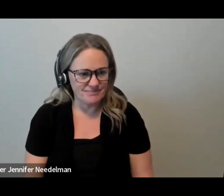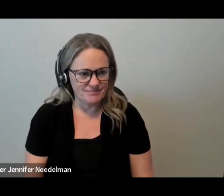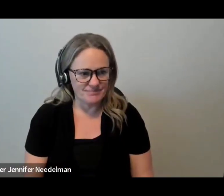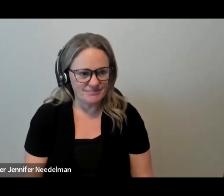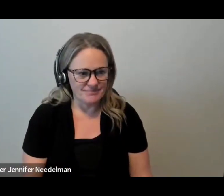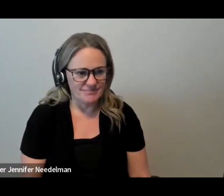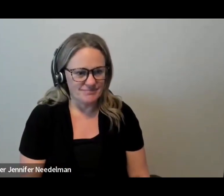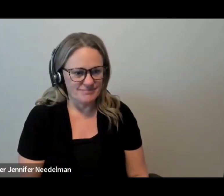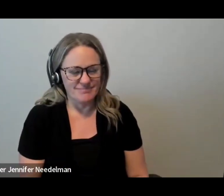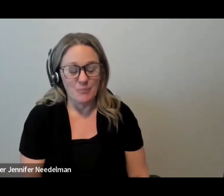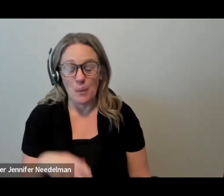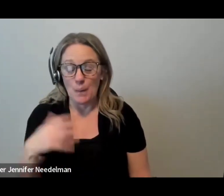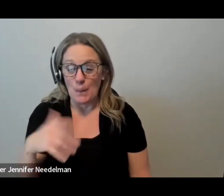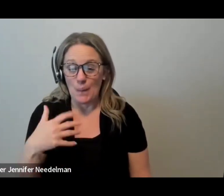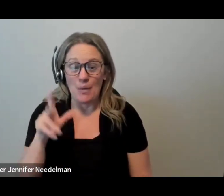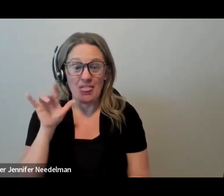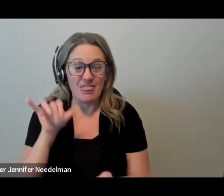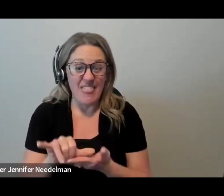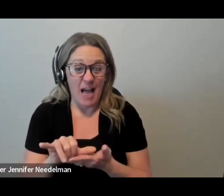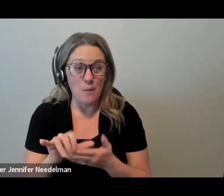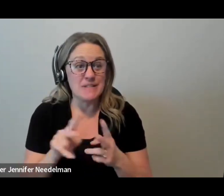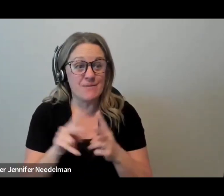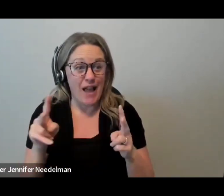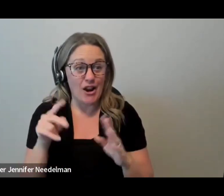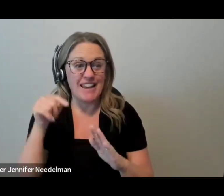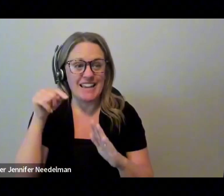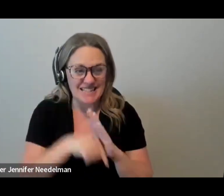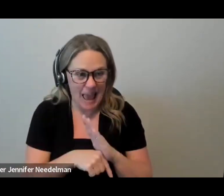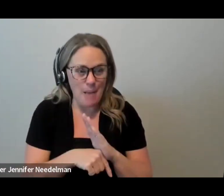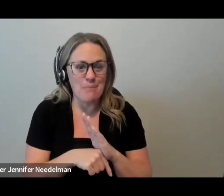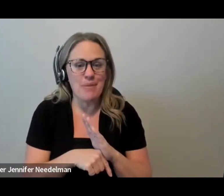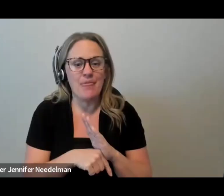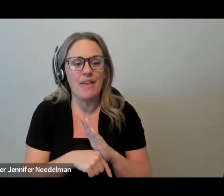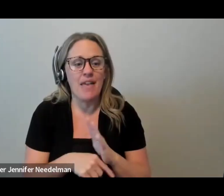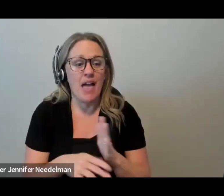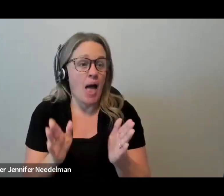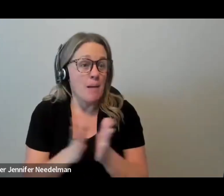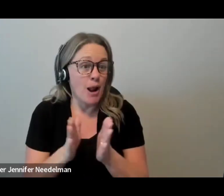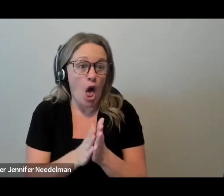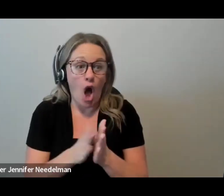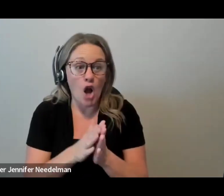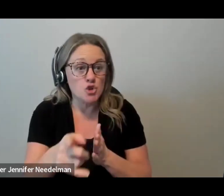Well, Kristian, that was really in depth, and I applaud you for being vulnerable enough